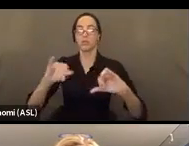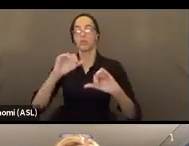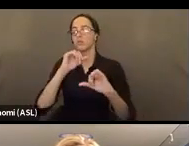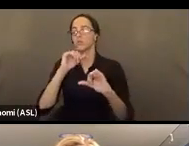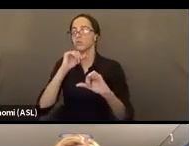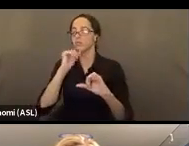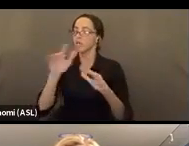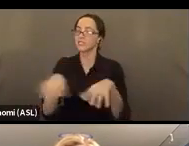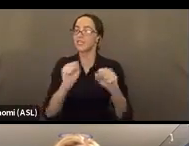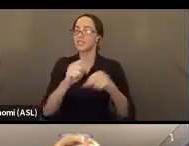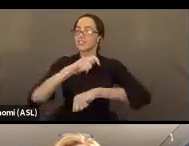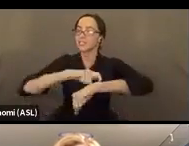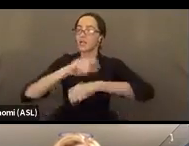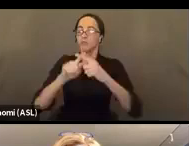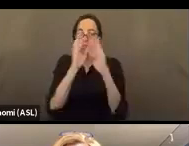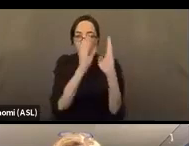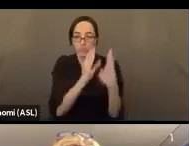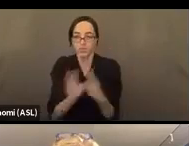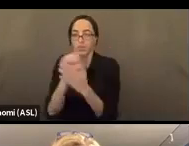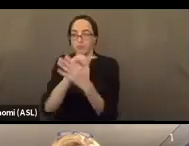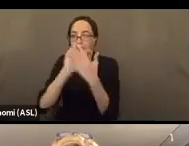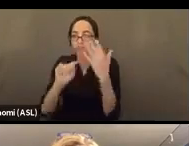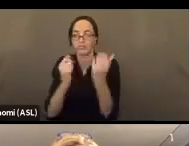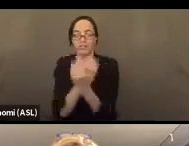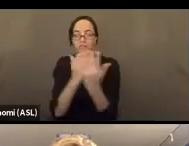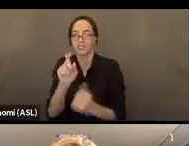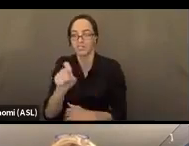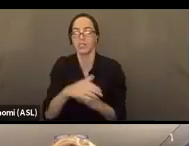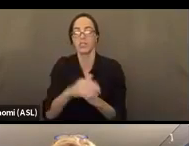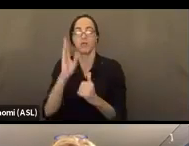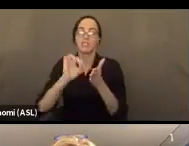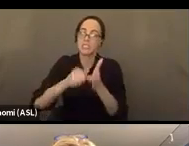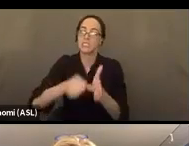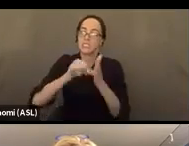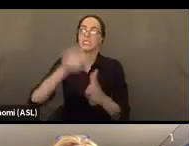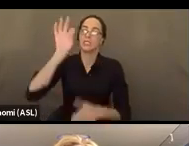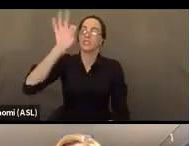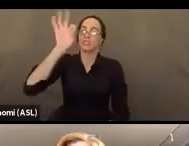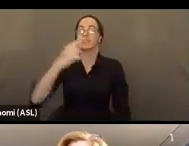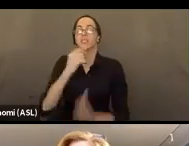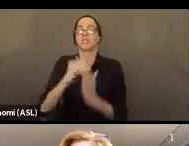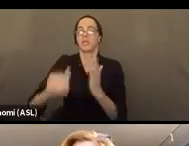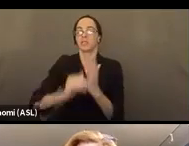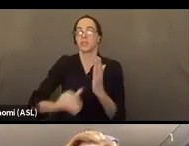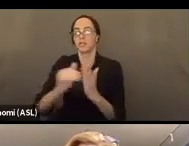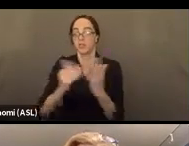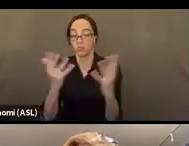to keep saying it it's so important to have an individualized plan for your individualized needs